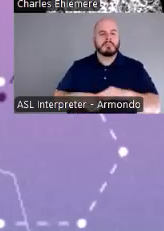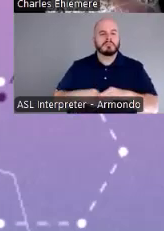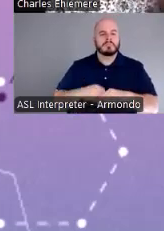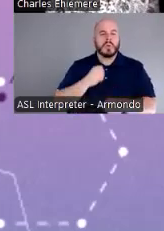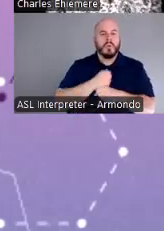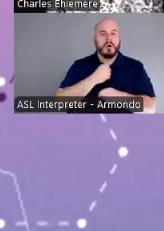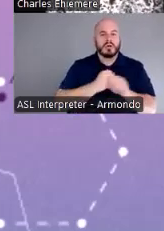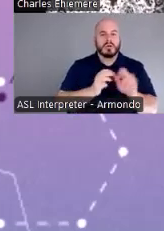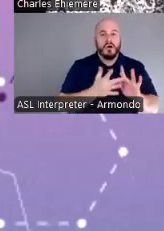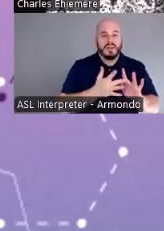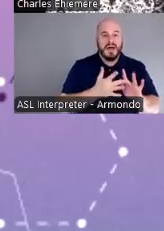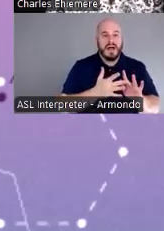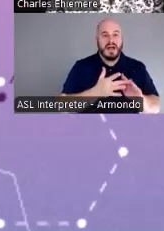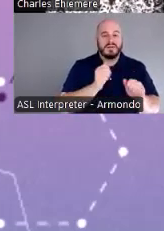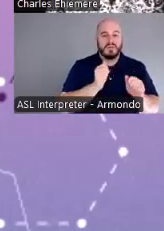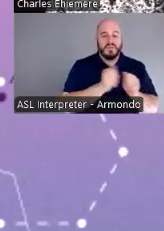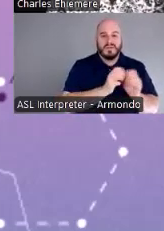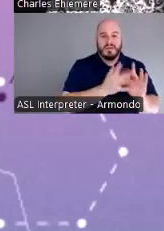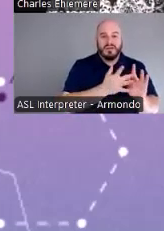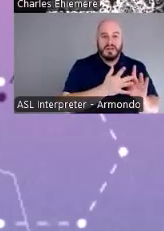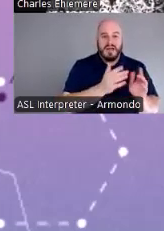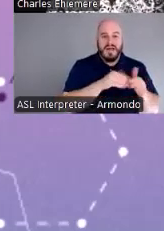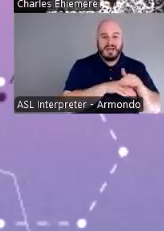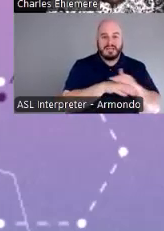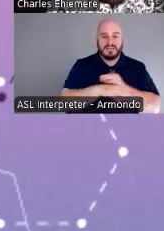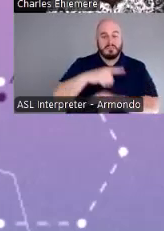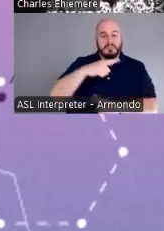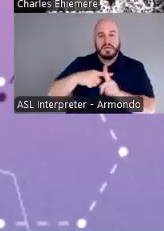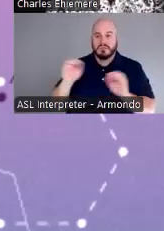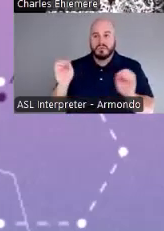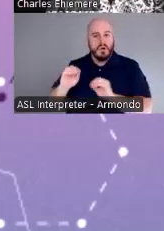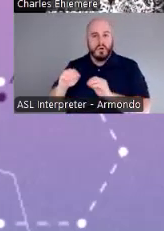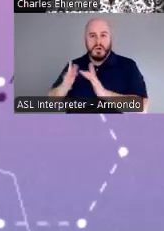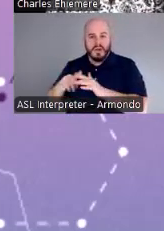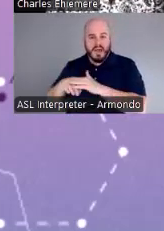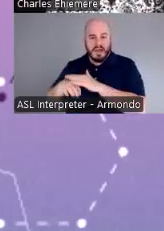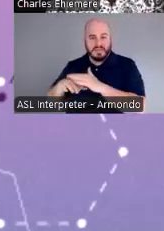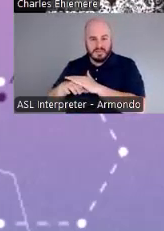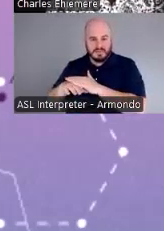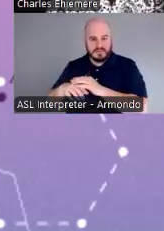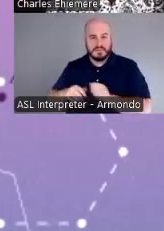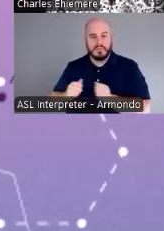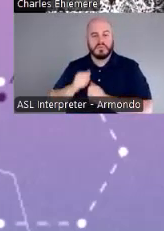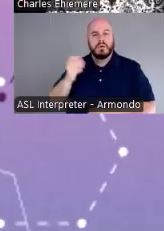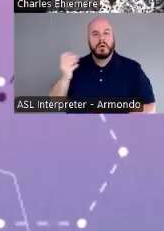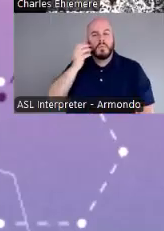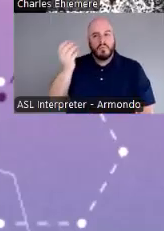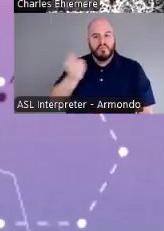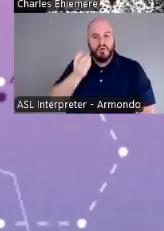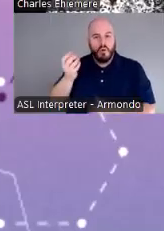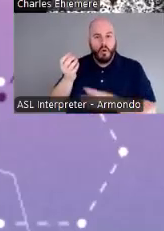to understand the engagement with individuals and give them the kind of response that are personalized,